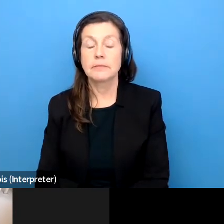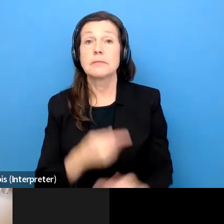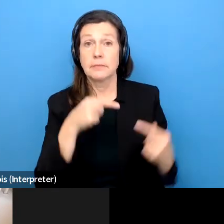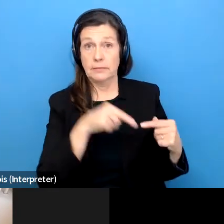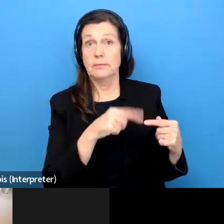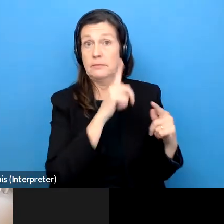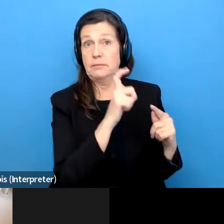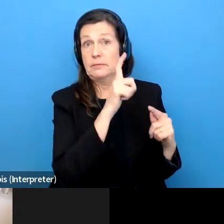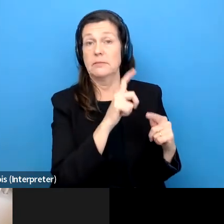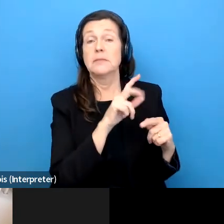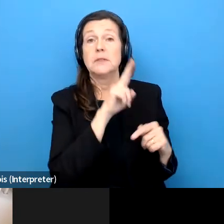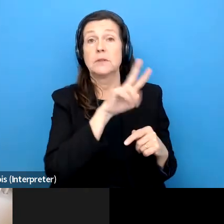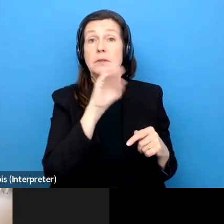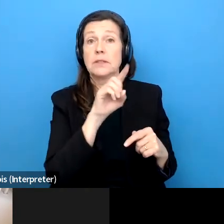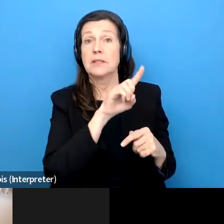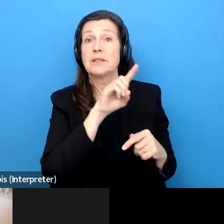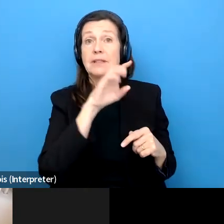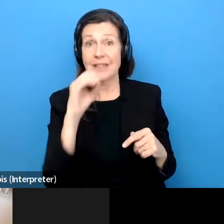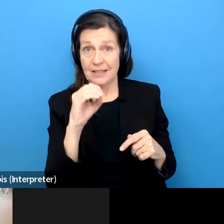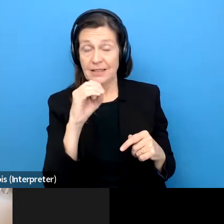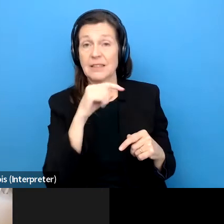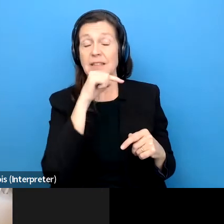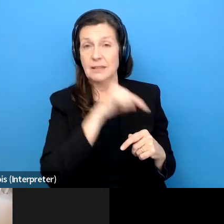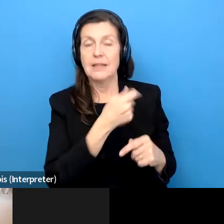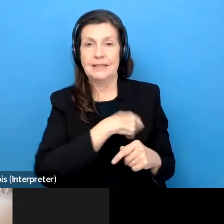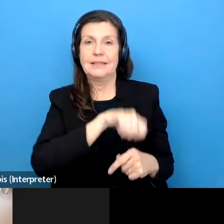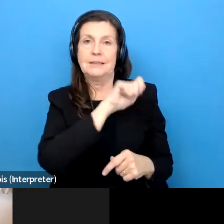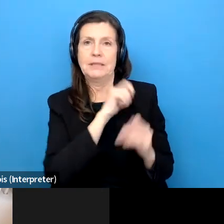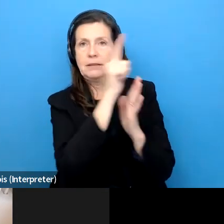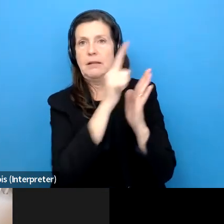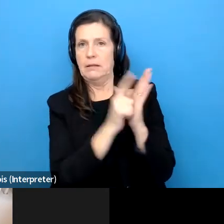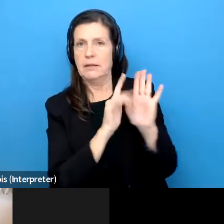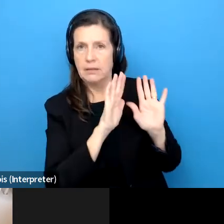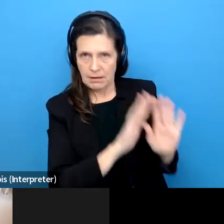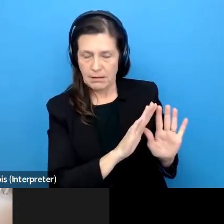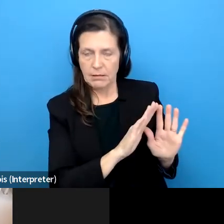In article 177 bis, especifically, in section 2.4,